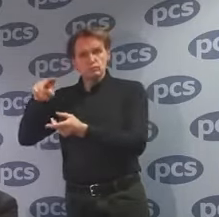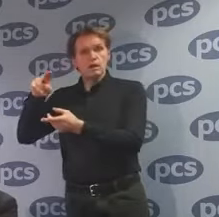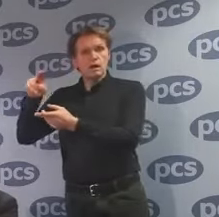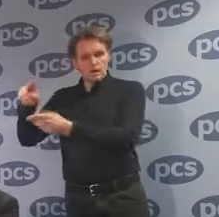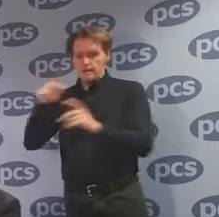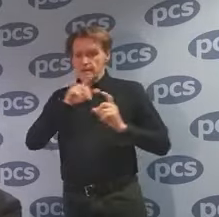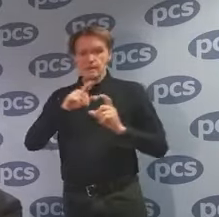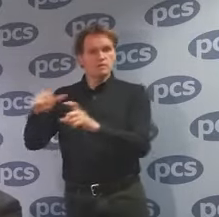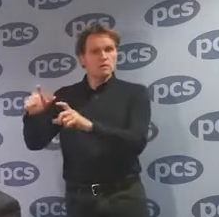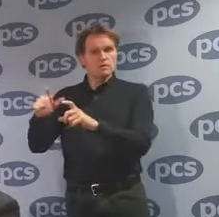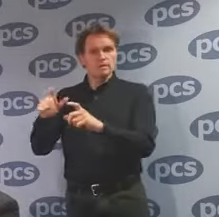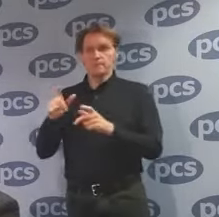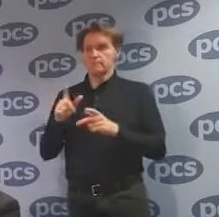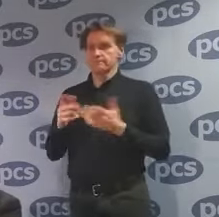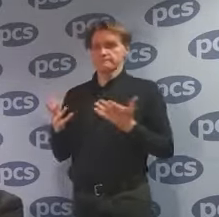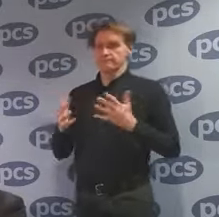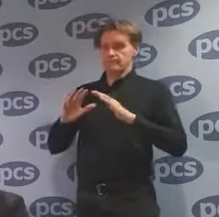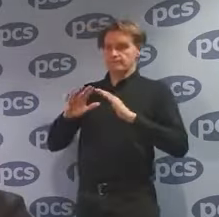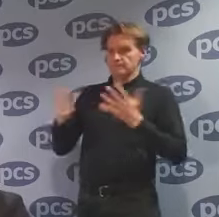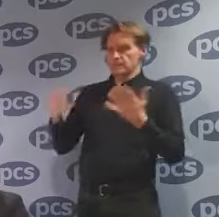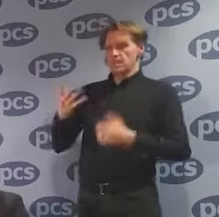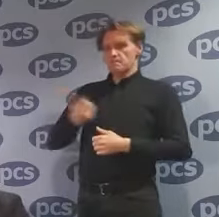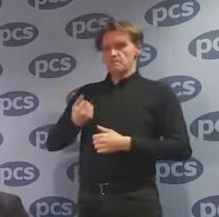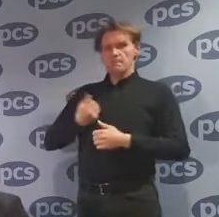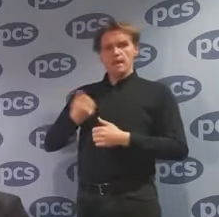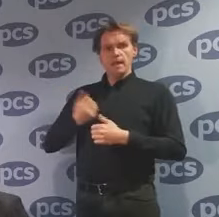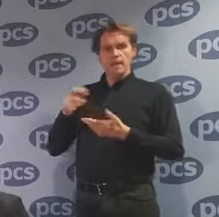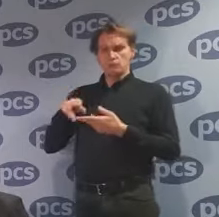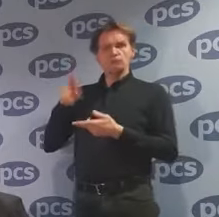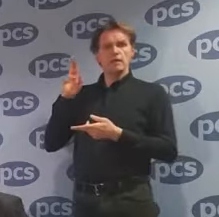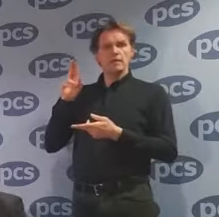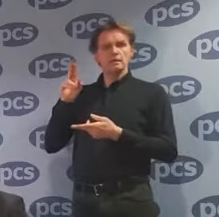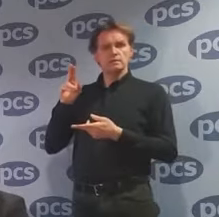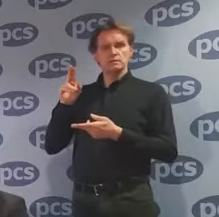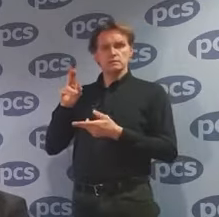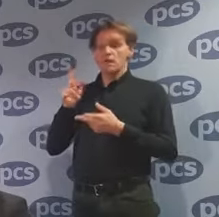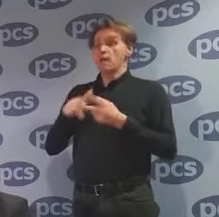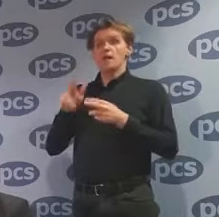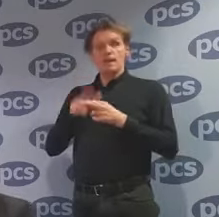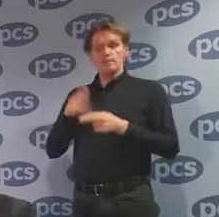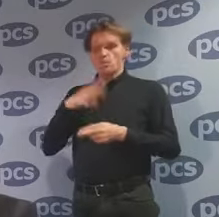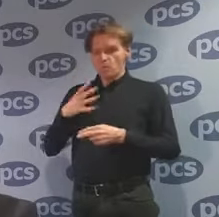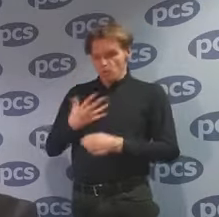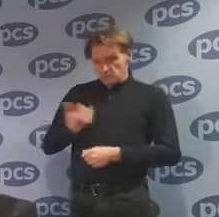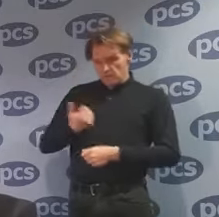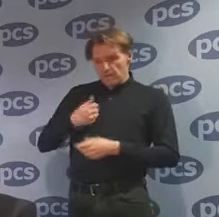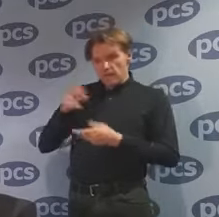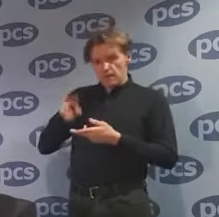if we didn't have a pay rise. The pay raises that we want would have to come out of these shrinking budgets which would exacerbate the